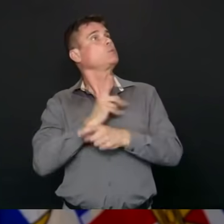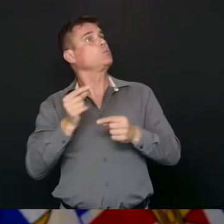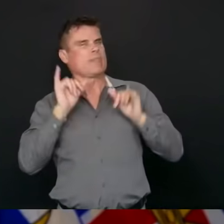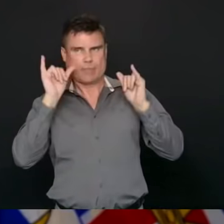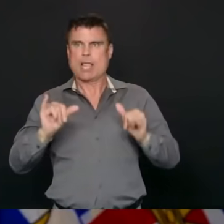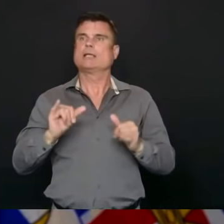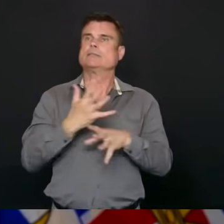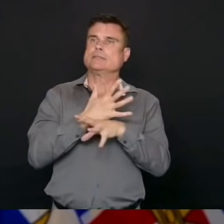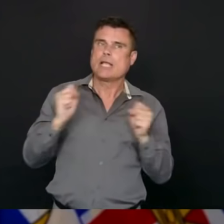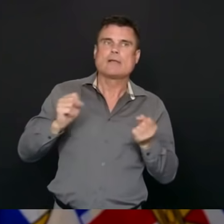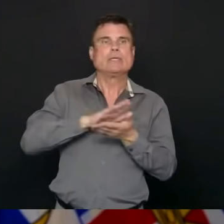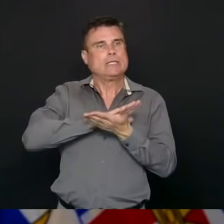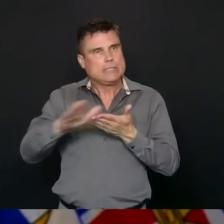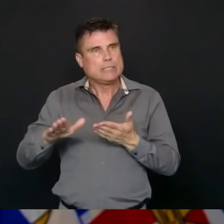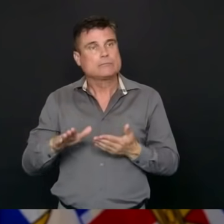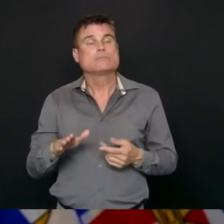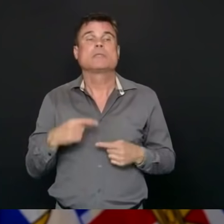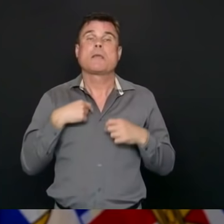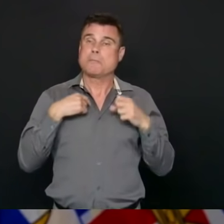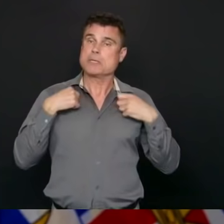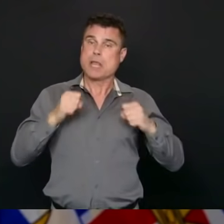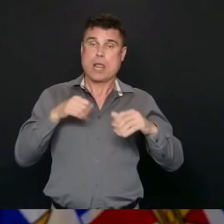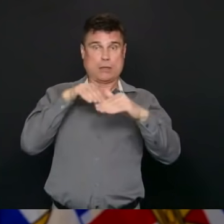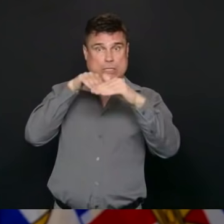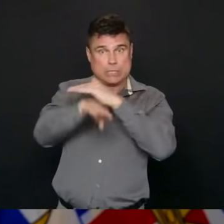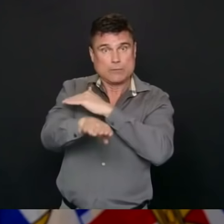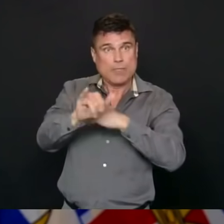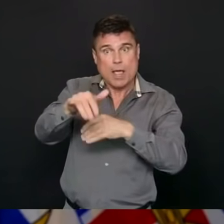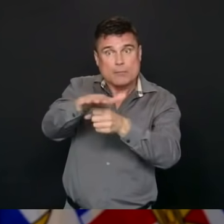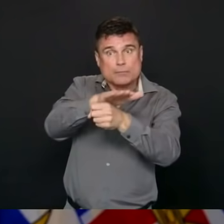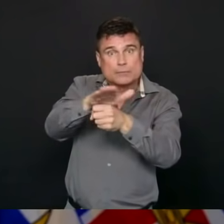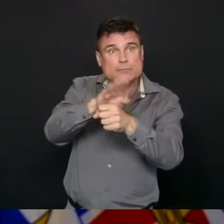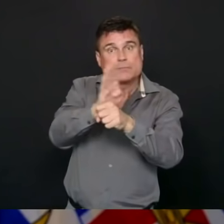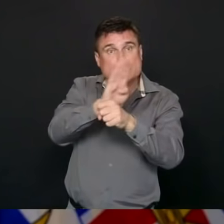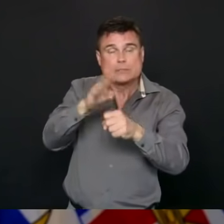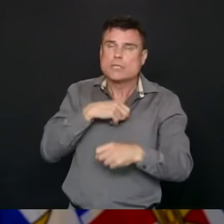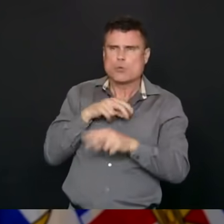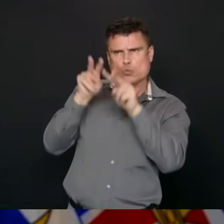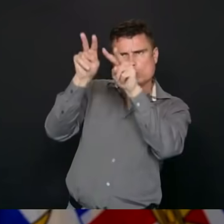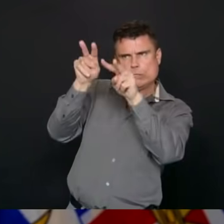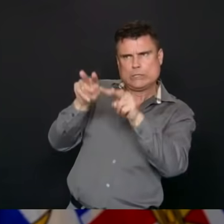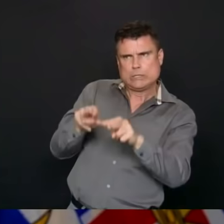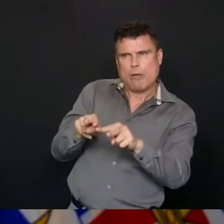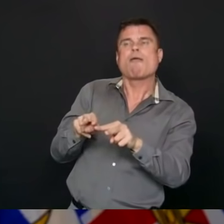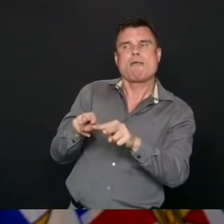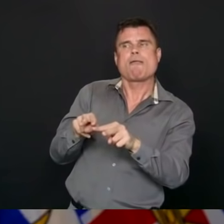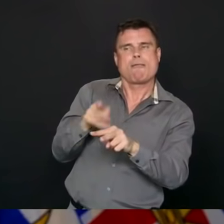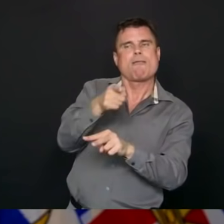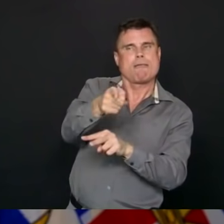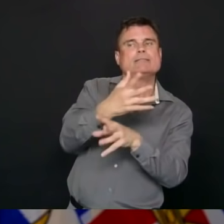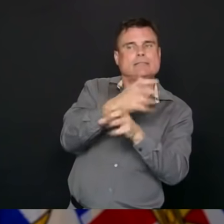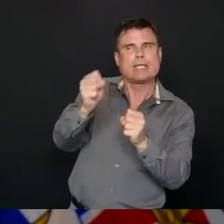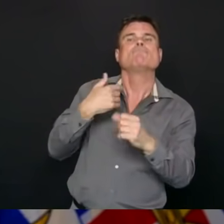and we as consumers will have to play our part as well. Which means making our appointment,